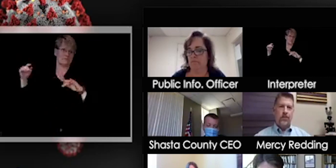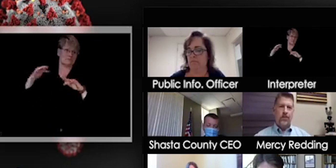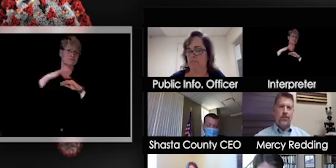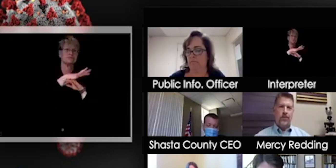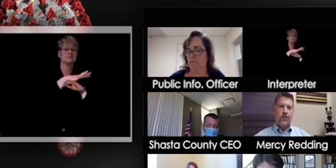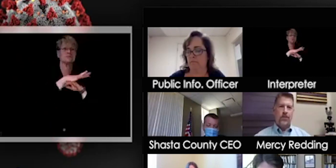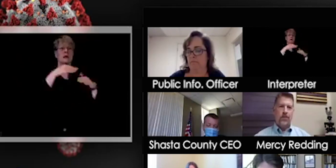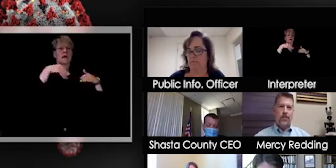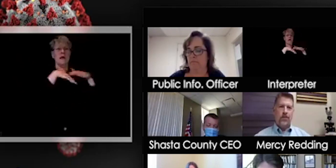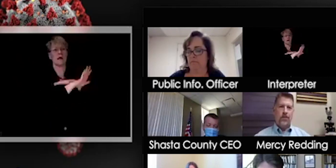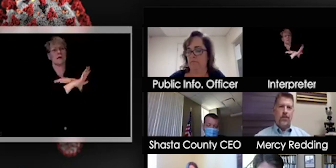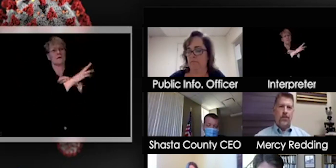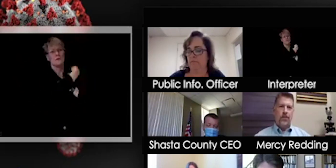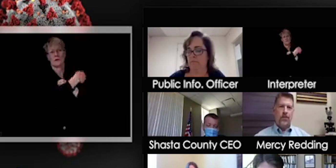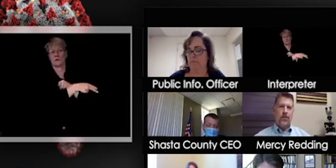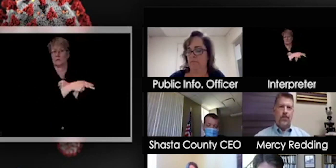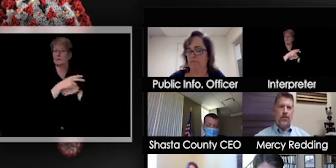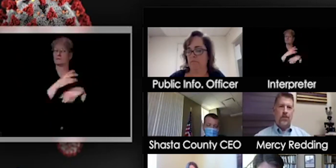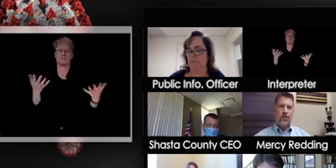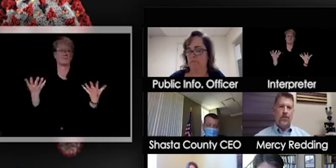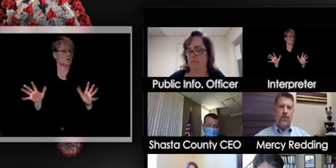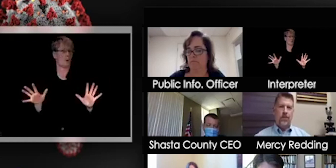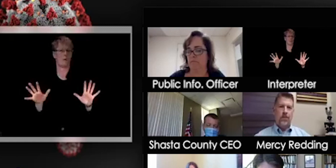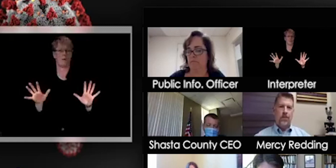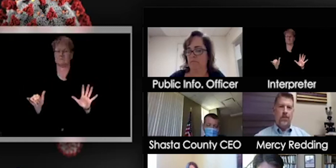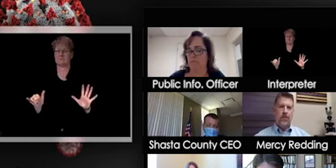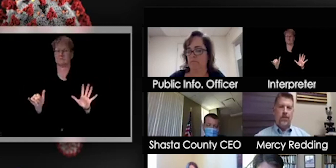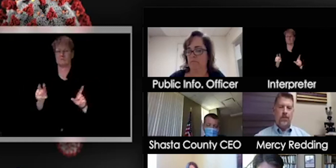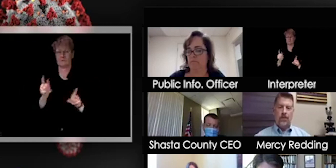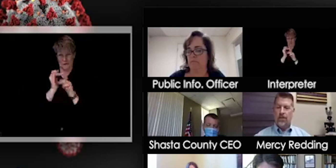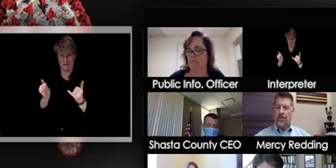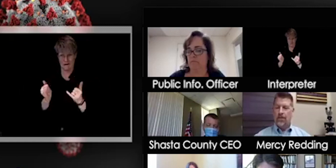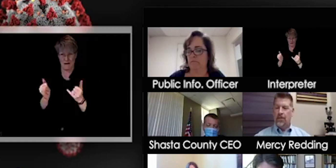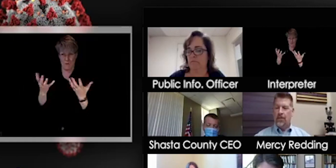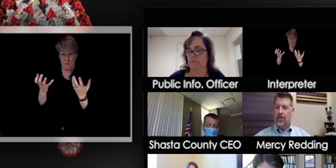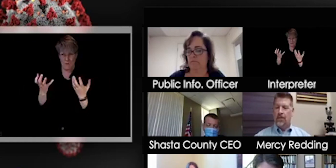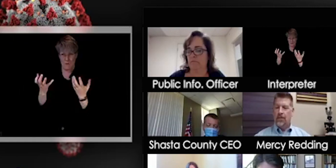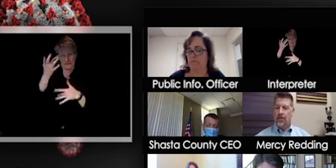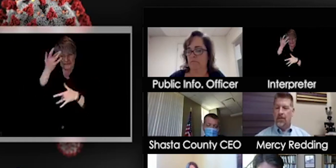do have a vaccine My sense is the vaccine is going to be rolled out in a way that's